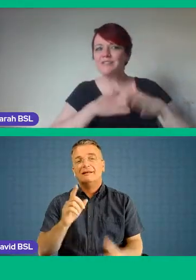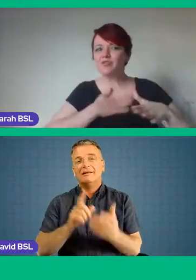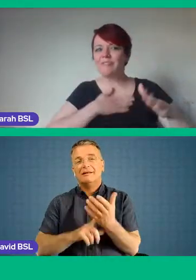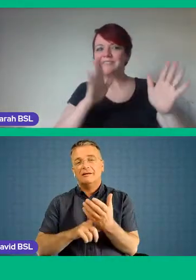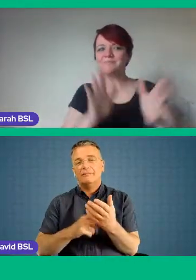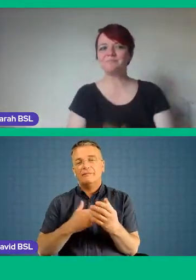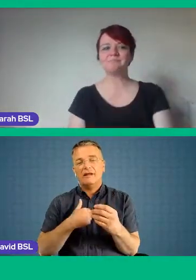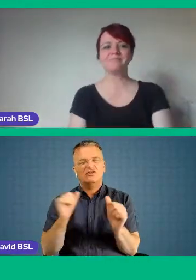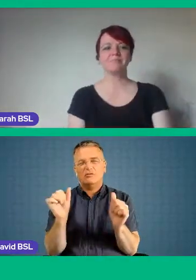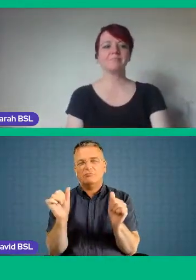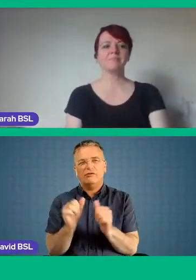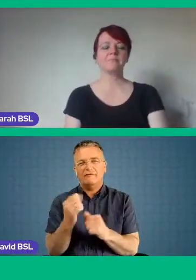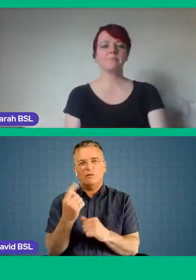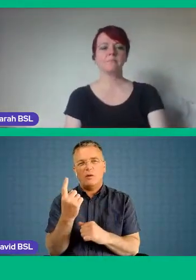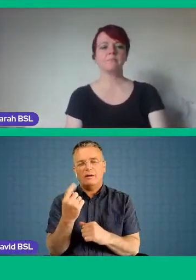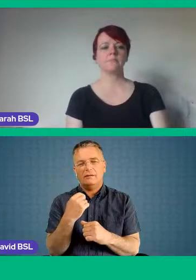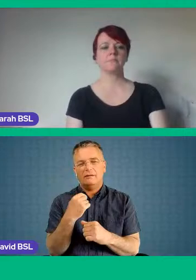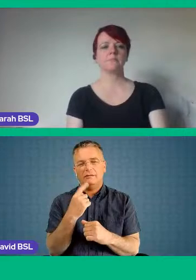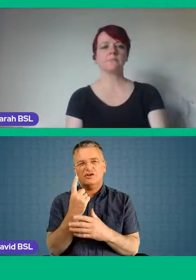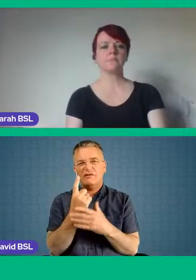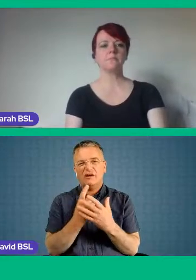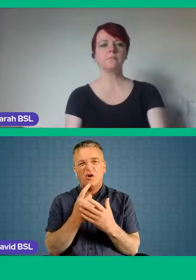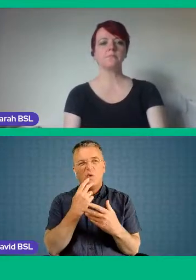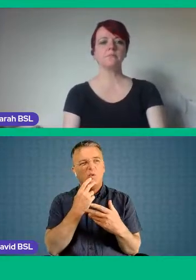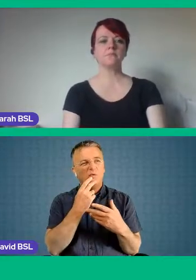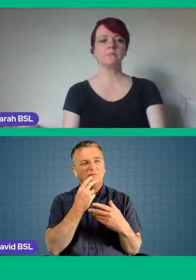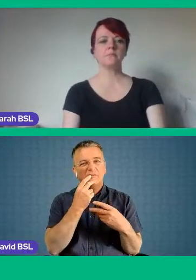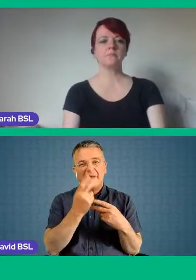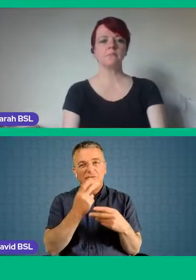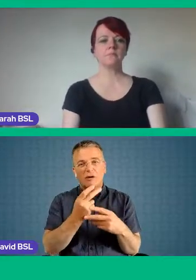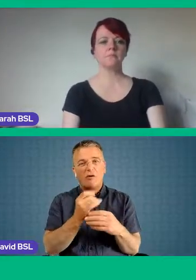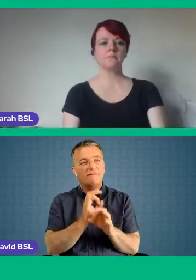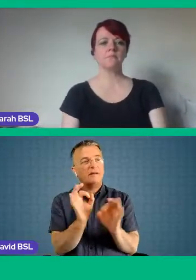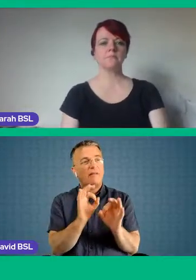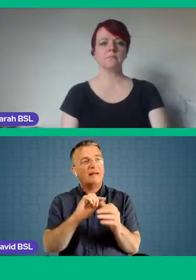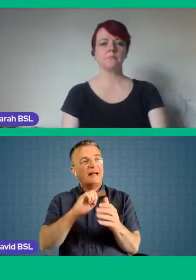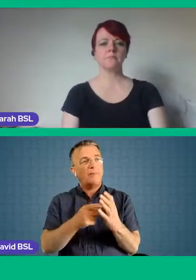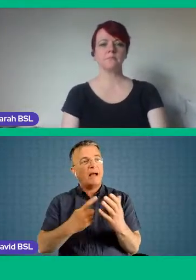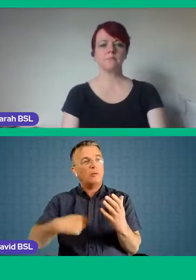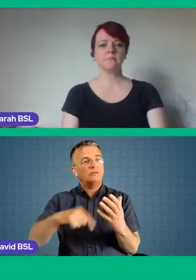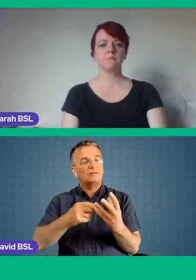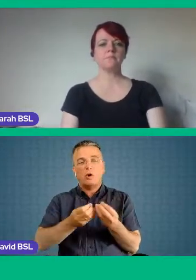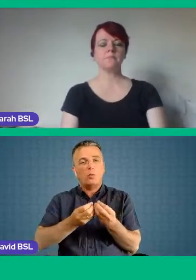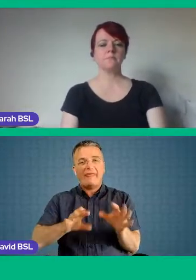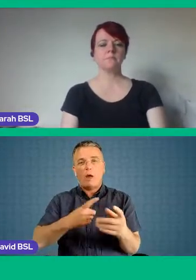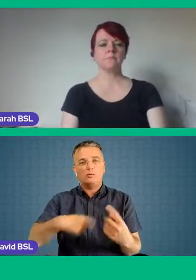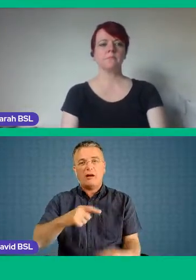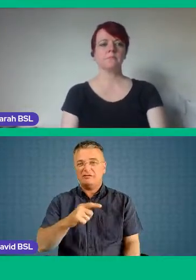Just a brief on, it is just the mantra of nothing about it without us I suppose.